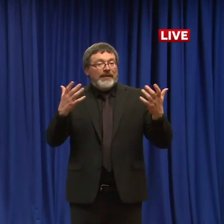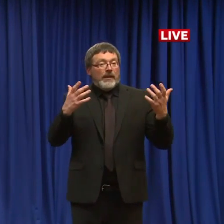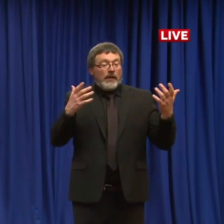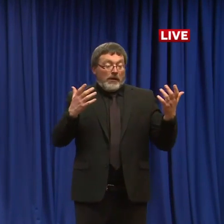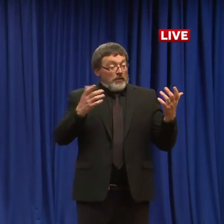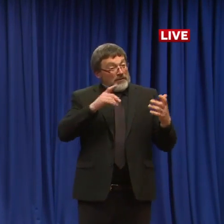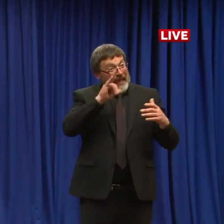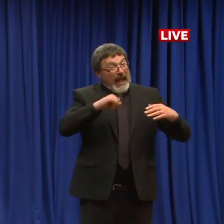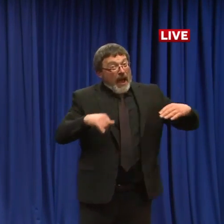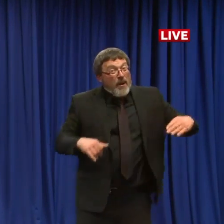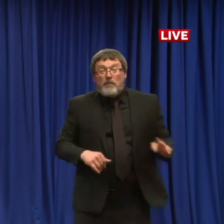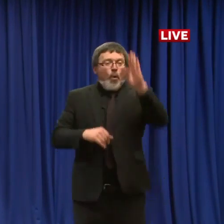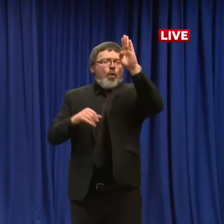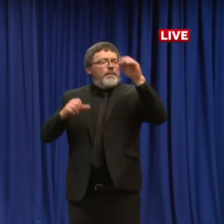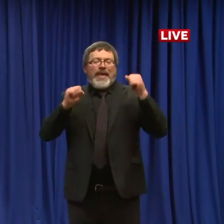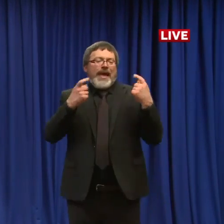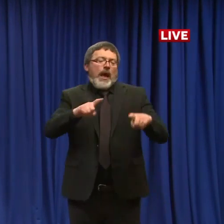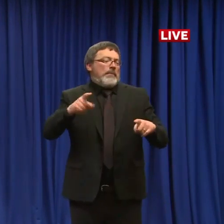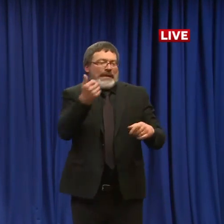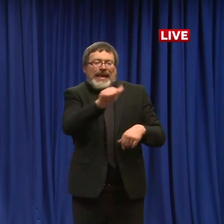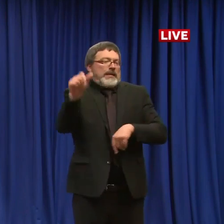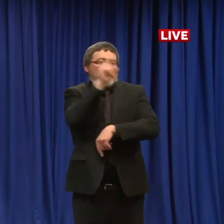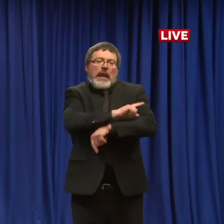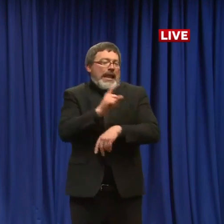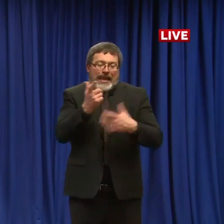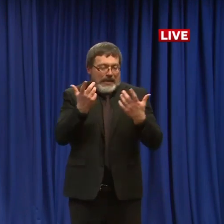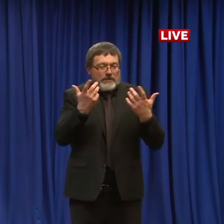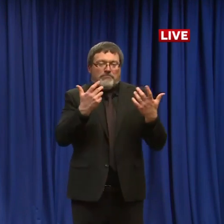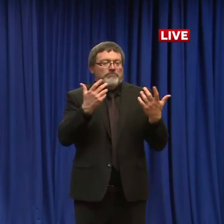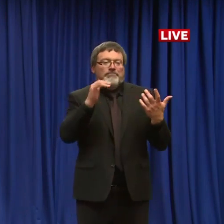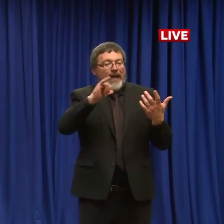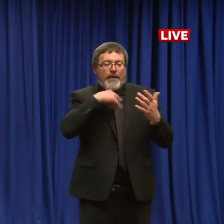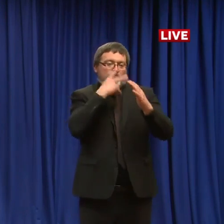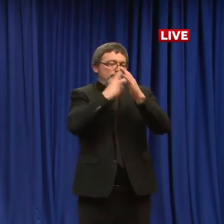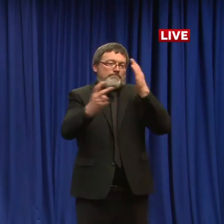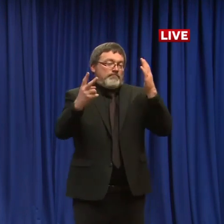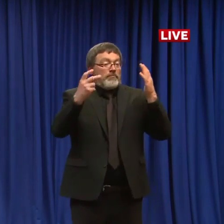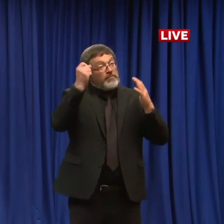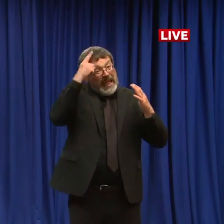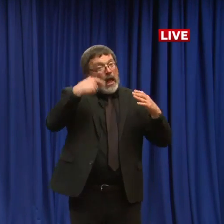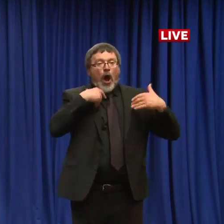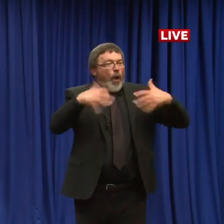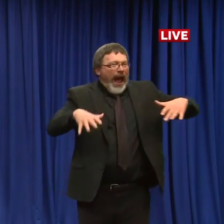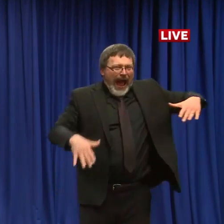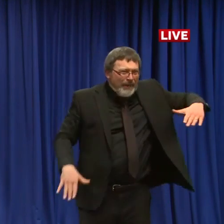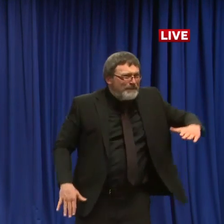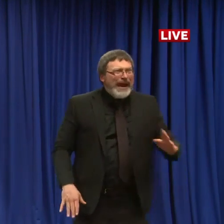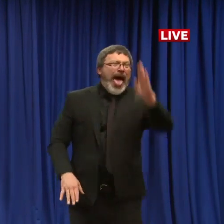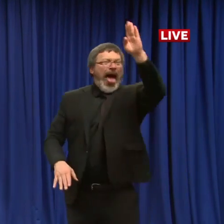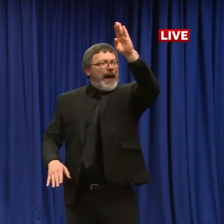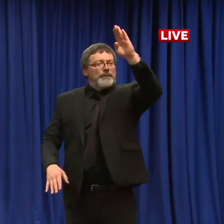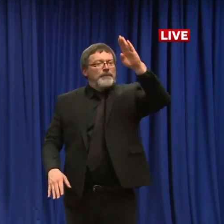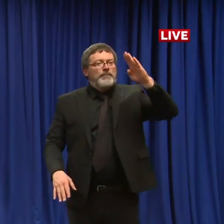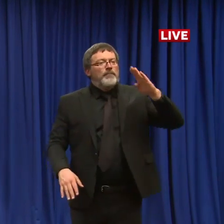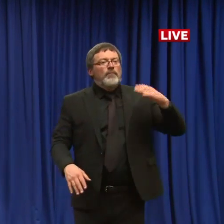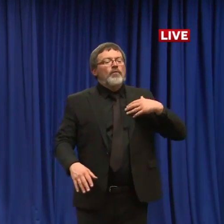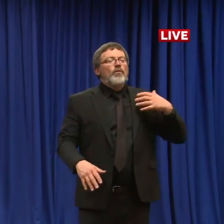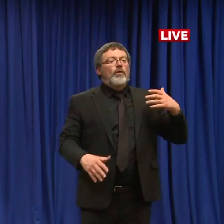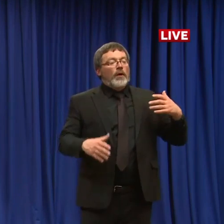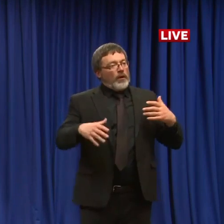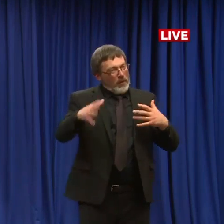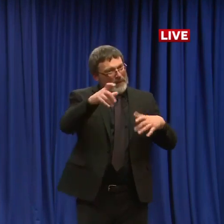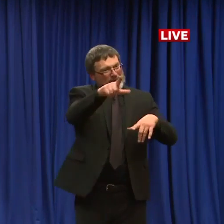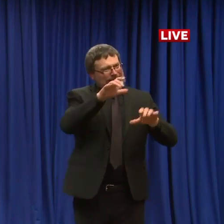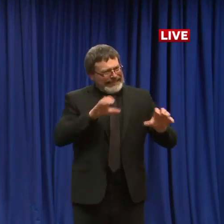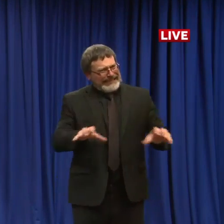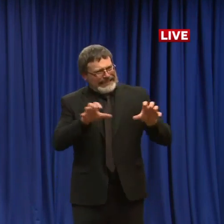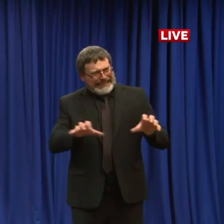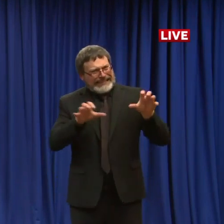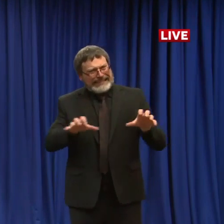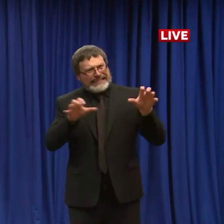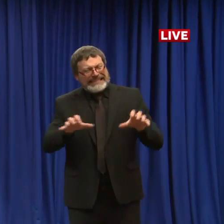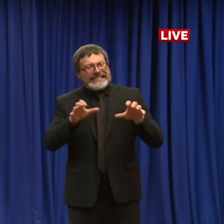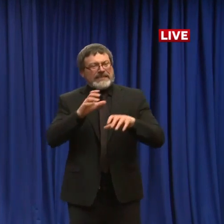CHEN OF I JUST WANT TO REMIND FOLKS THIS COULD SPIKE AT ANY MOMENT AGAIN, RIGHT AND THAT’S EXACTLY WHAT WE’RE TRYING TO AVOID A KIND OF A RE SPIKING BECAUSE WE GET 2 LAKHS IN OUR